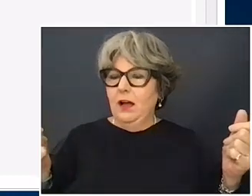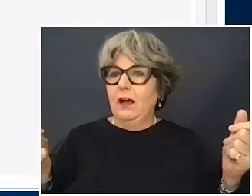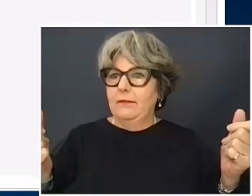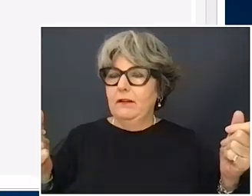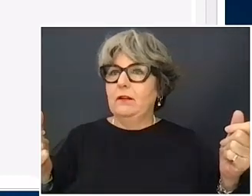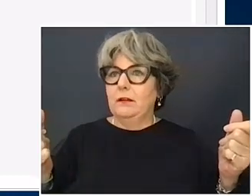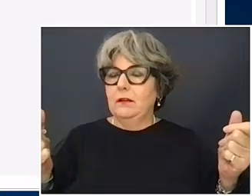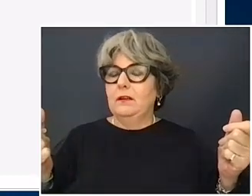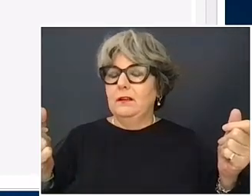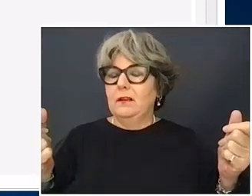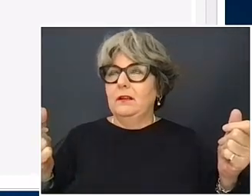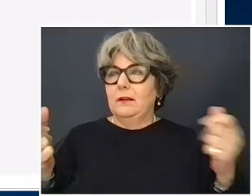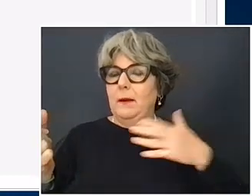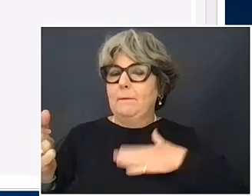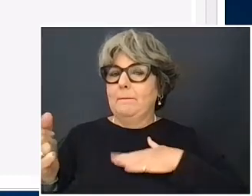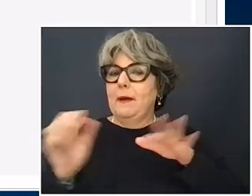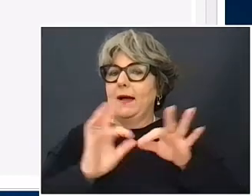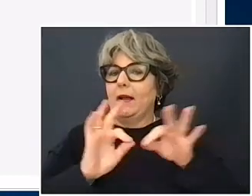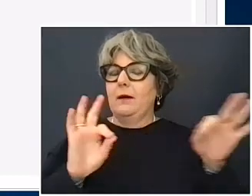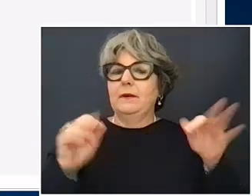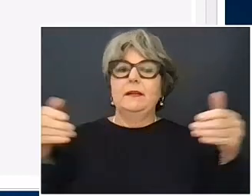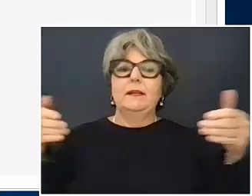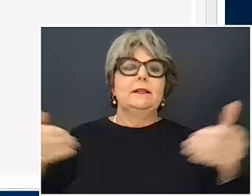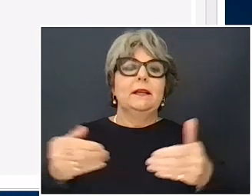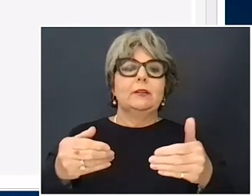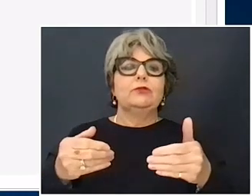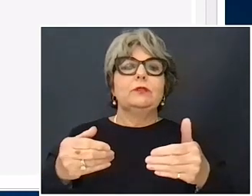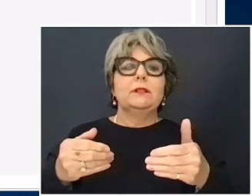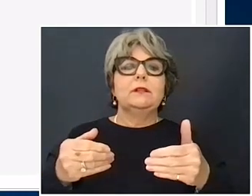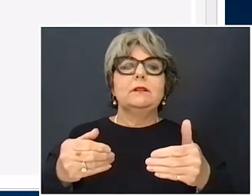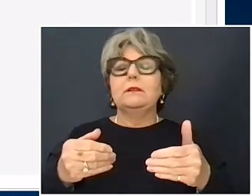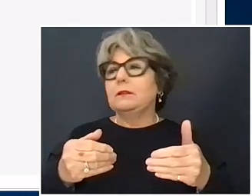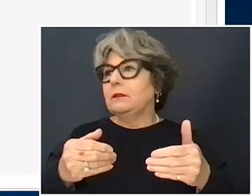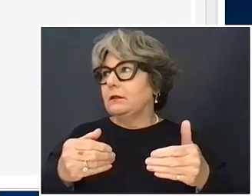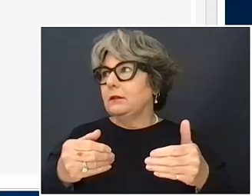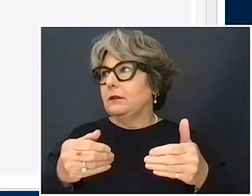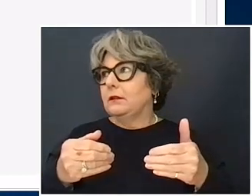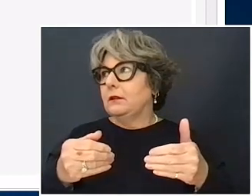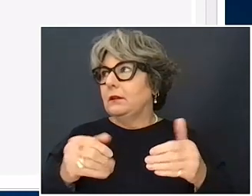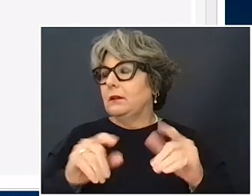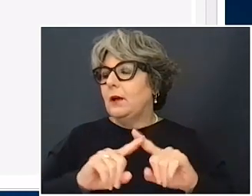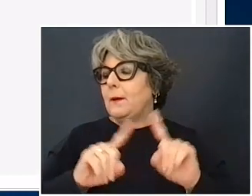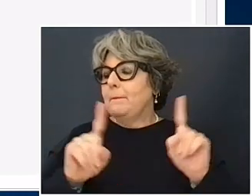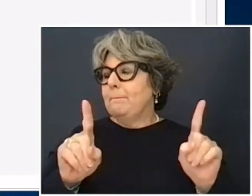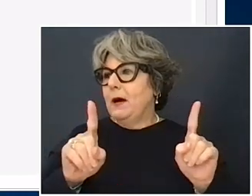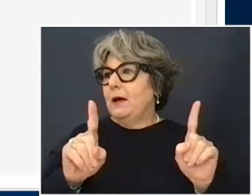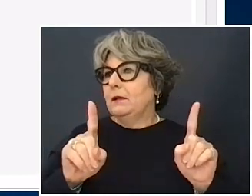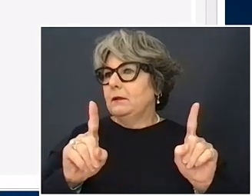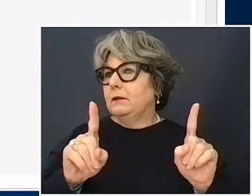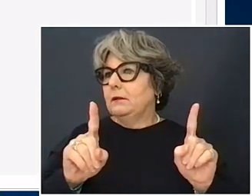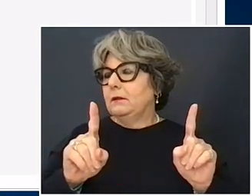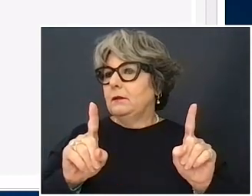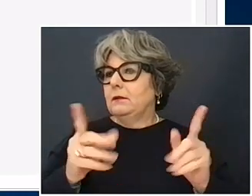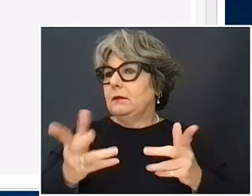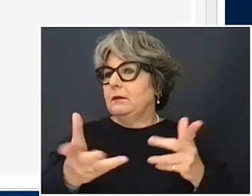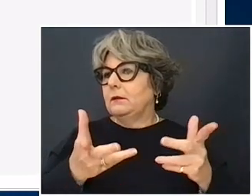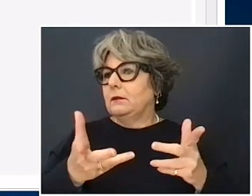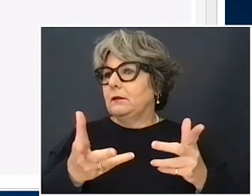comment in the introduction of the high schools because that definitely helps. But I guess, Dave, maybe this is just more